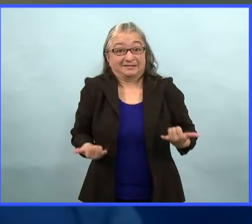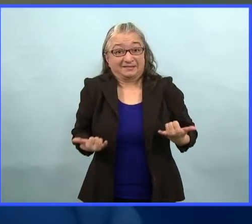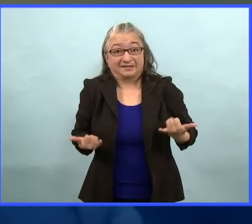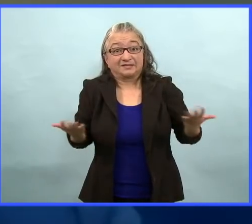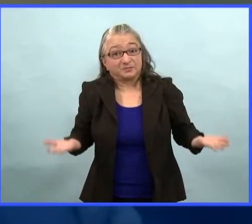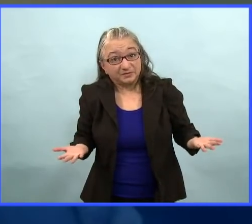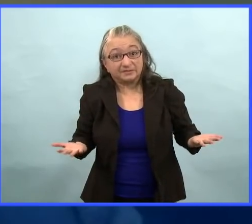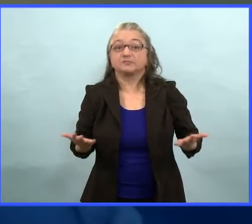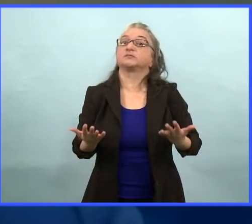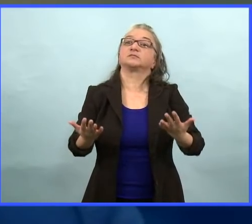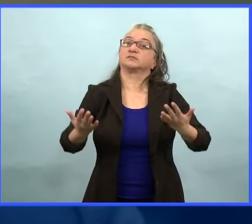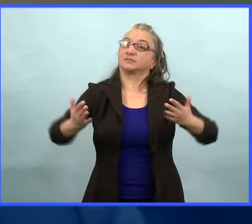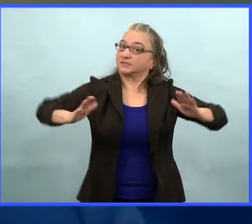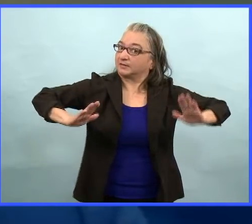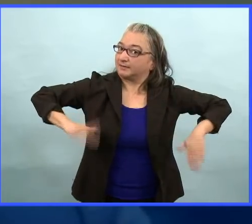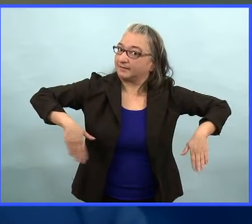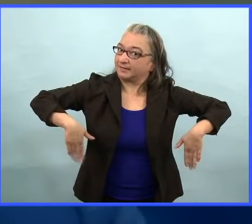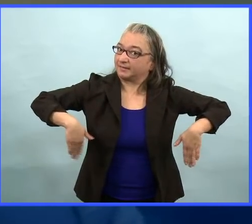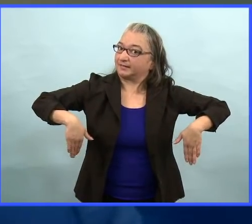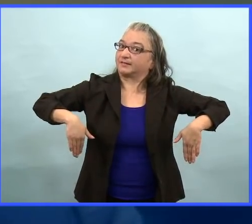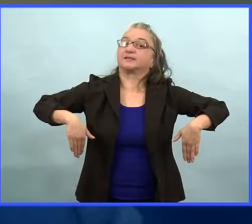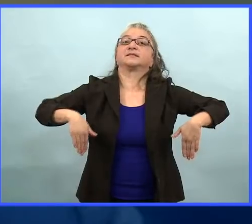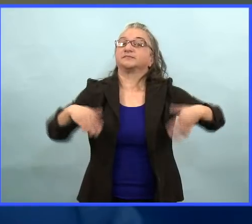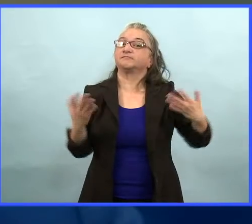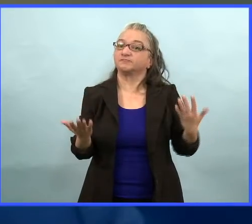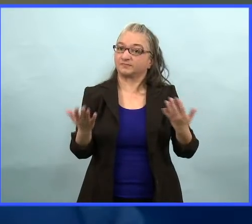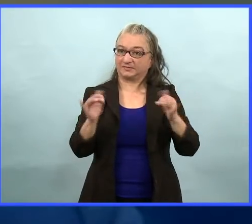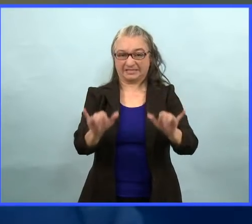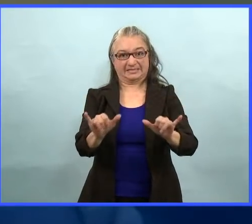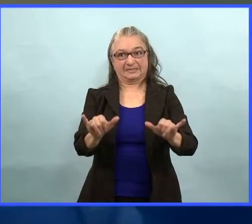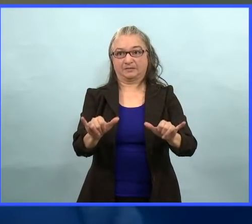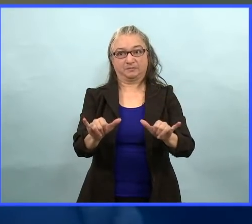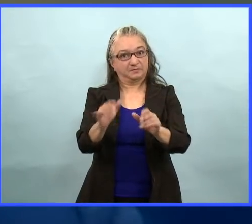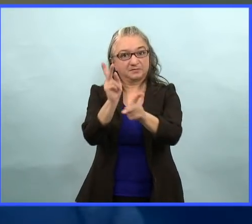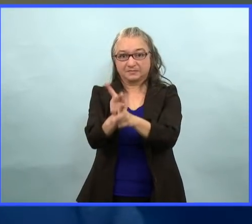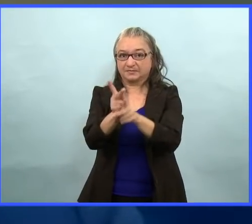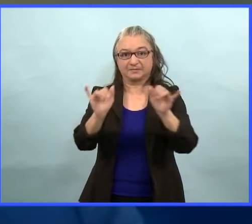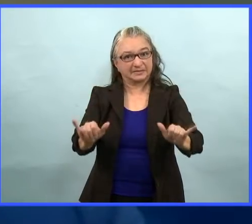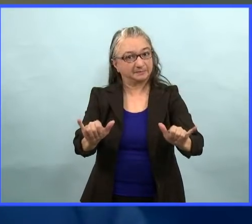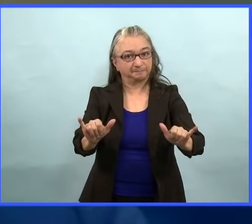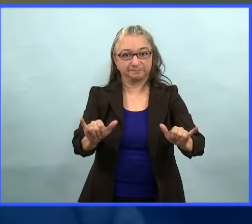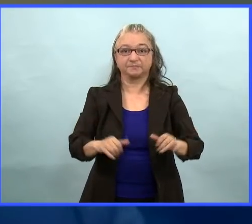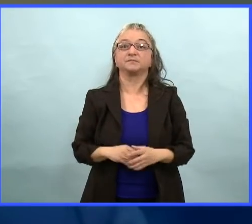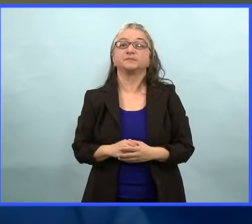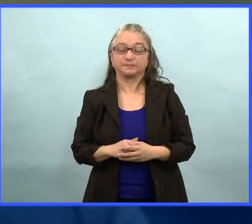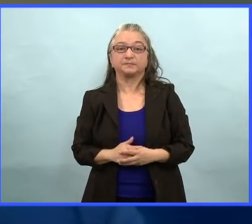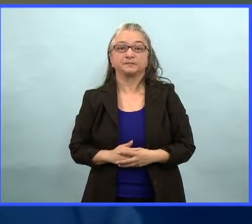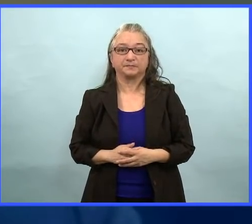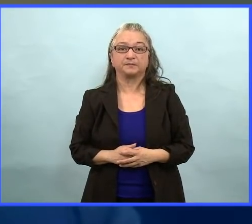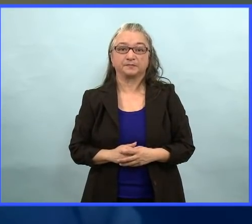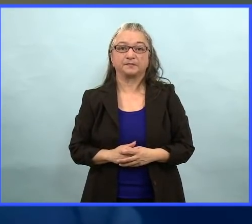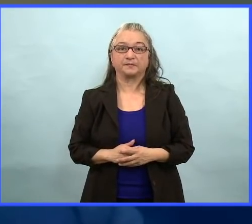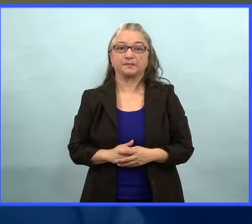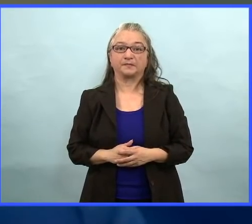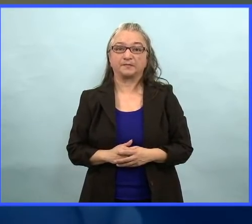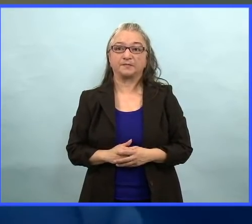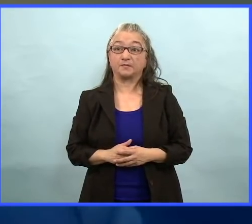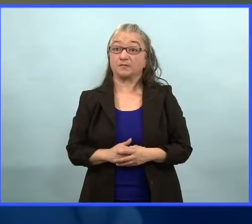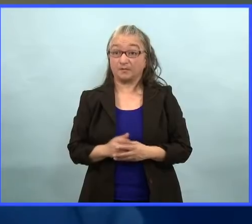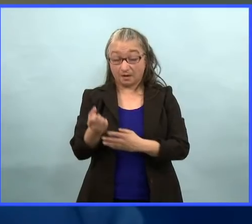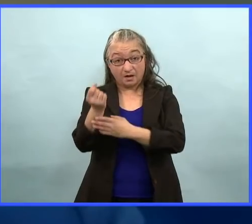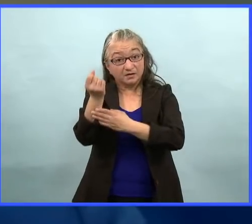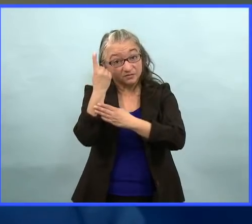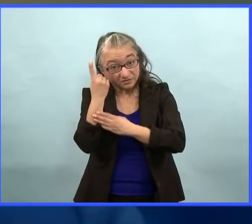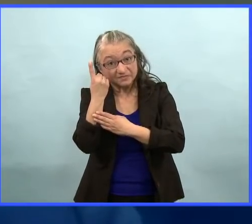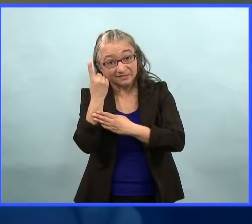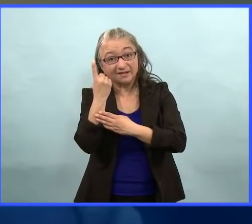run through the criteria that that that we have in place right now but i can say that those criteria